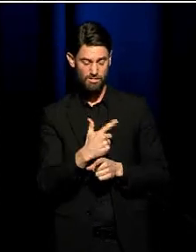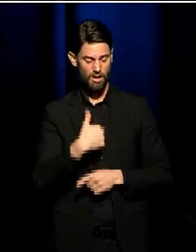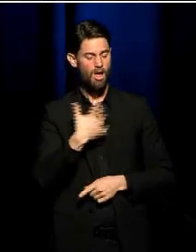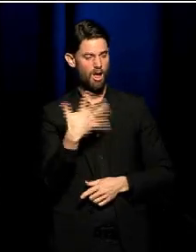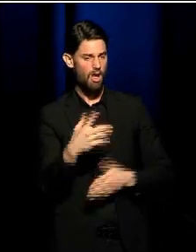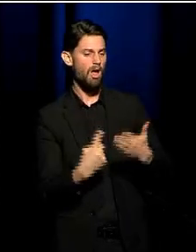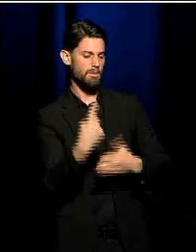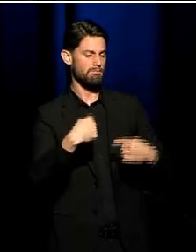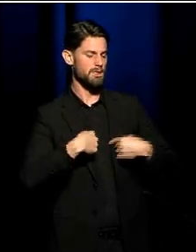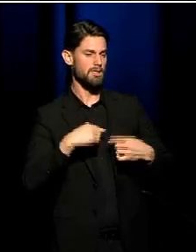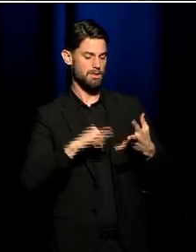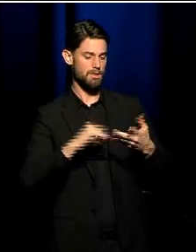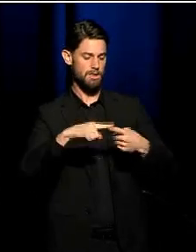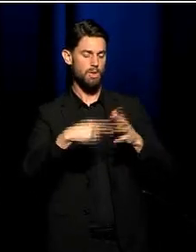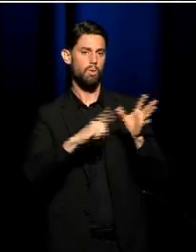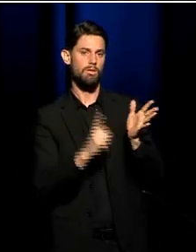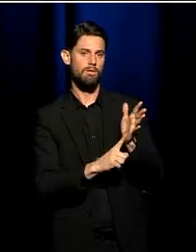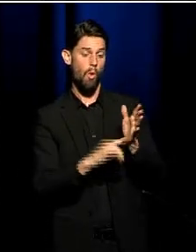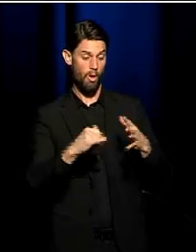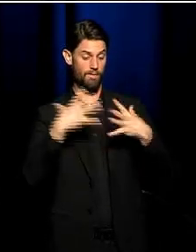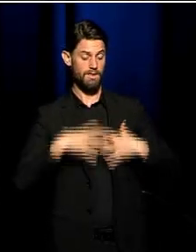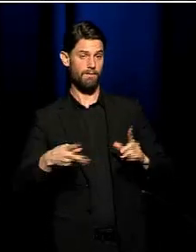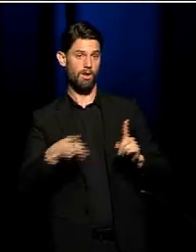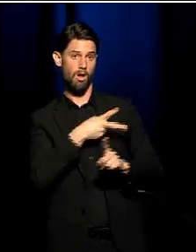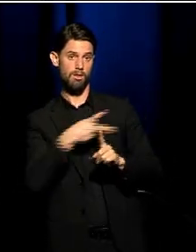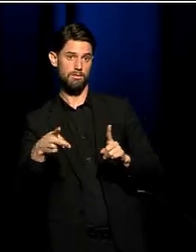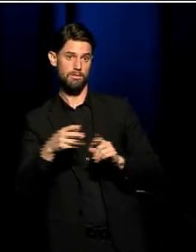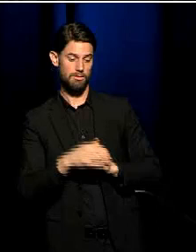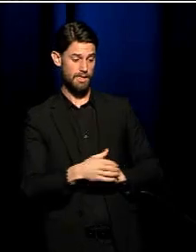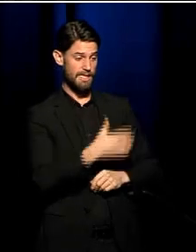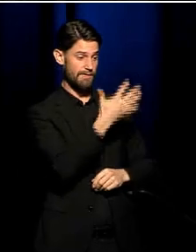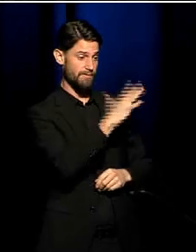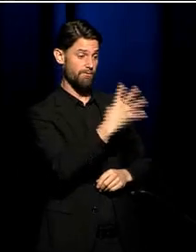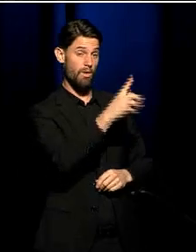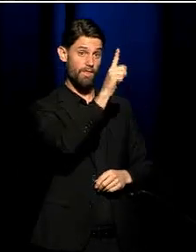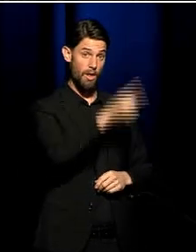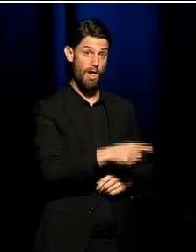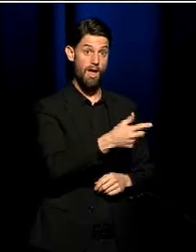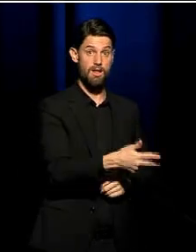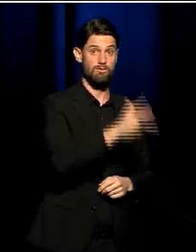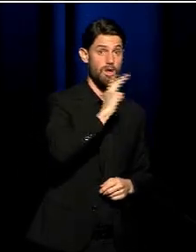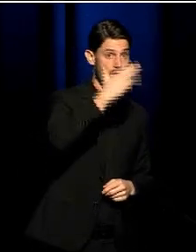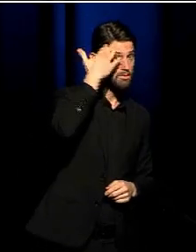violence. At least 54,800 adults with profound or